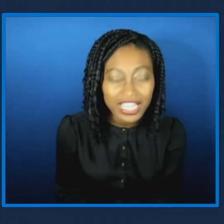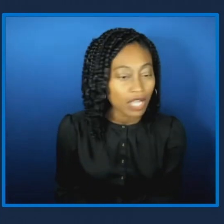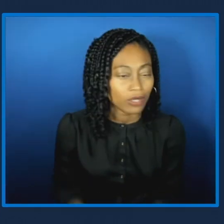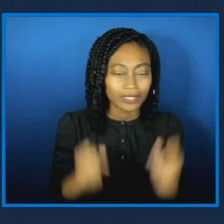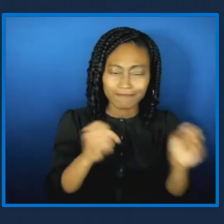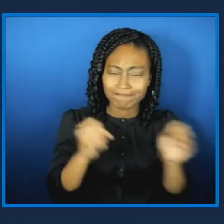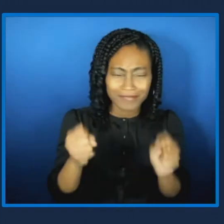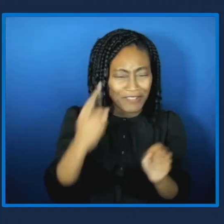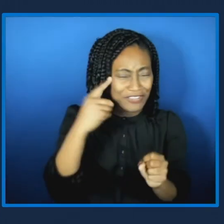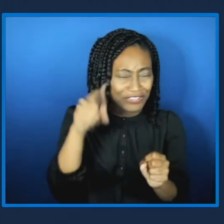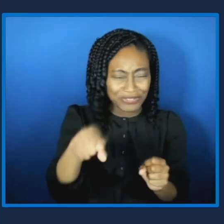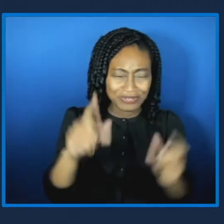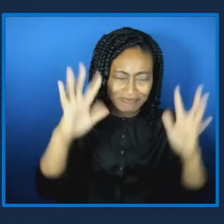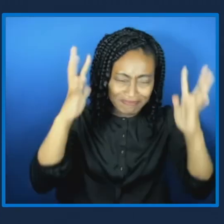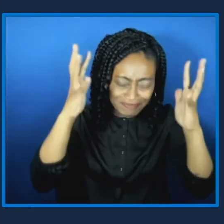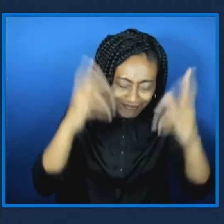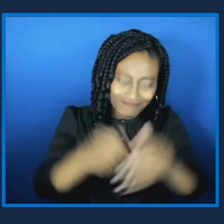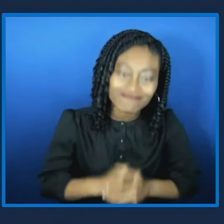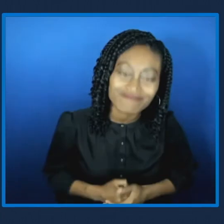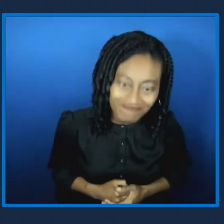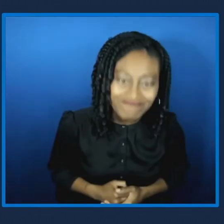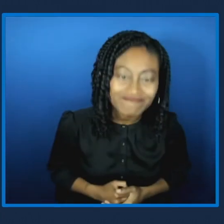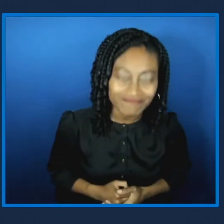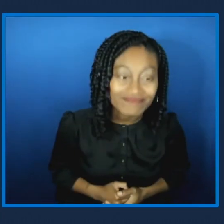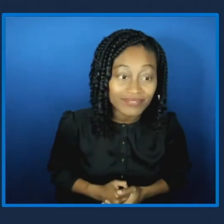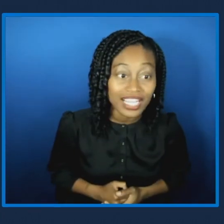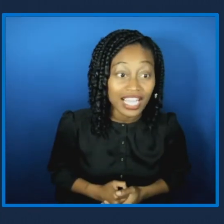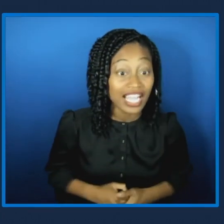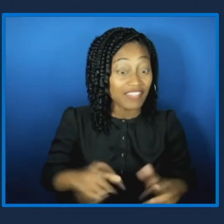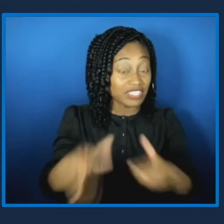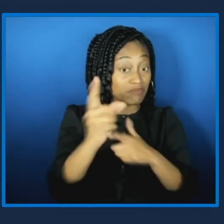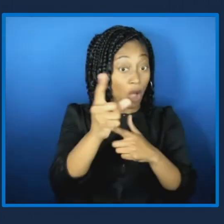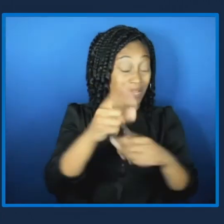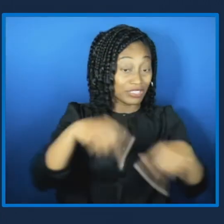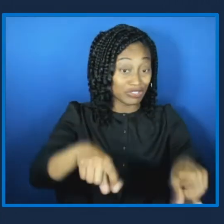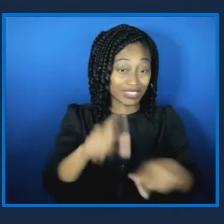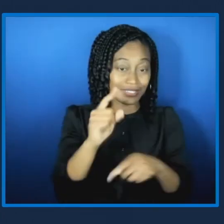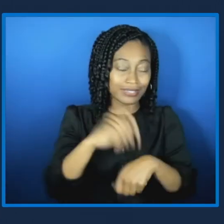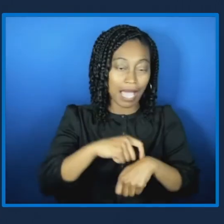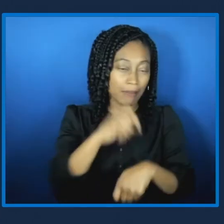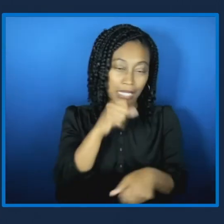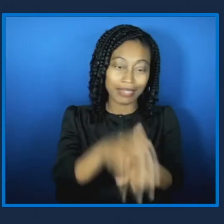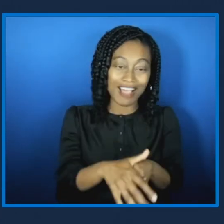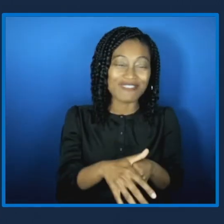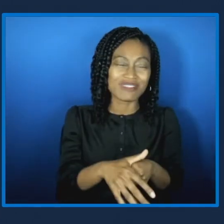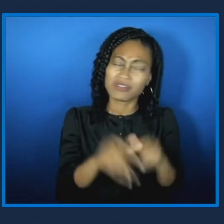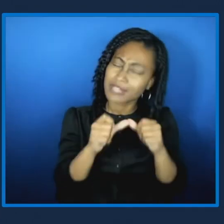Let this not be a moment in time. Thank you everyone for joining us, our fantastic panel